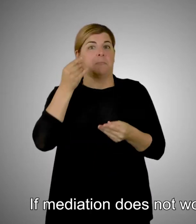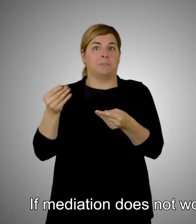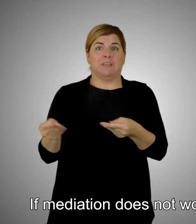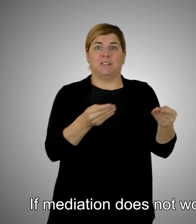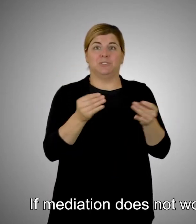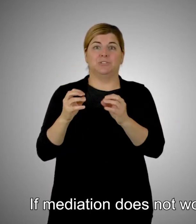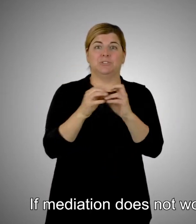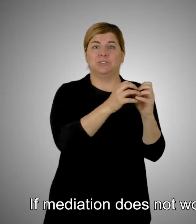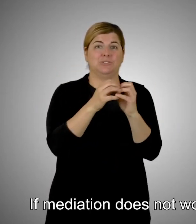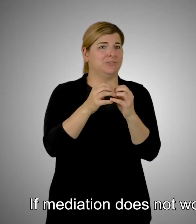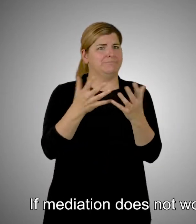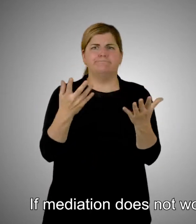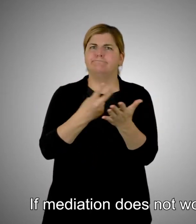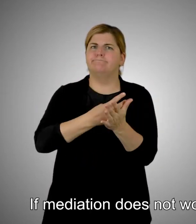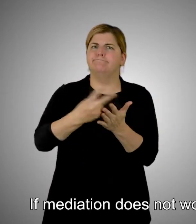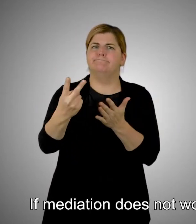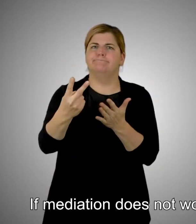If mediation does not work,